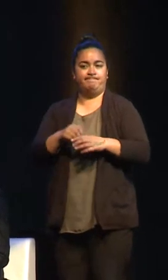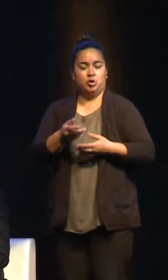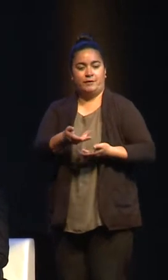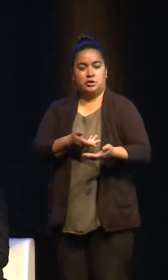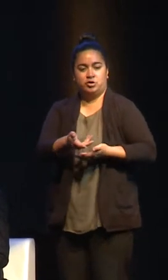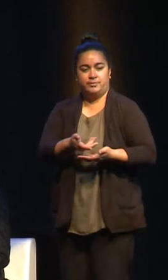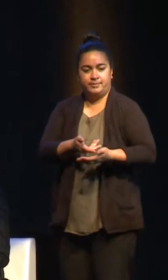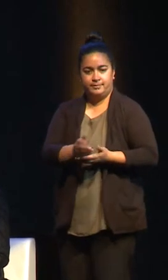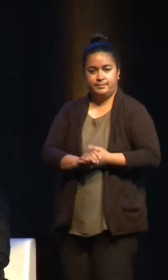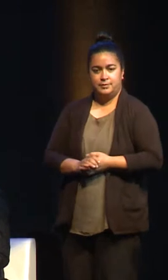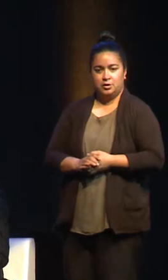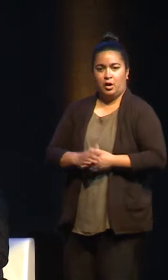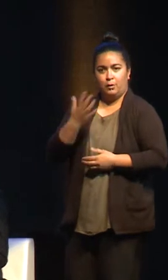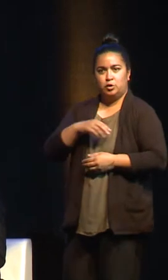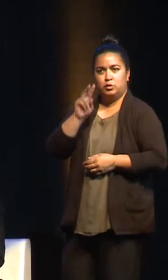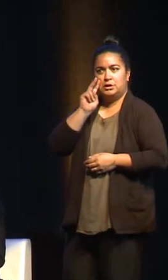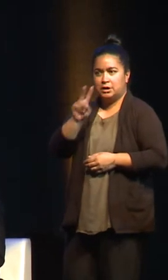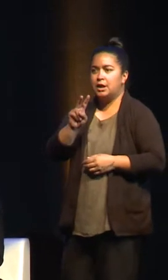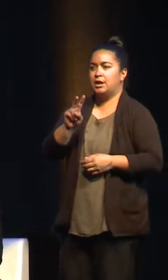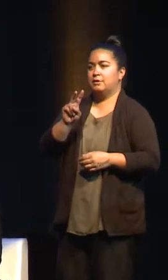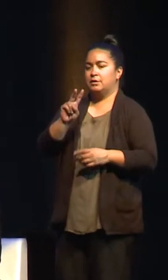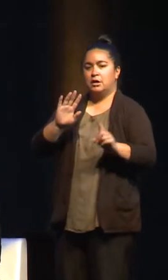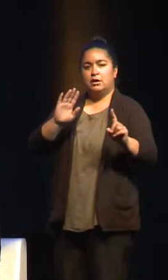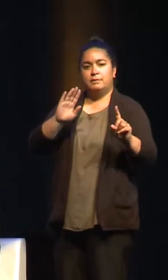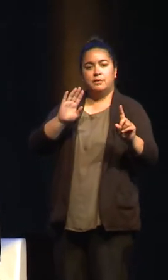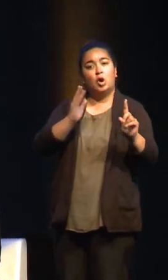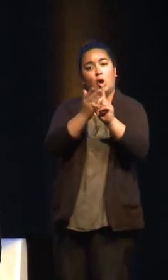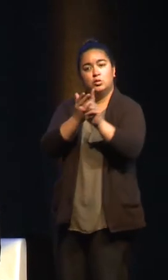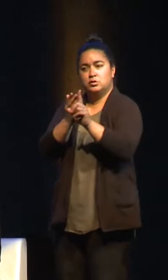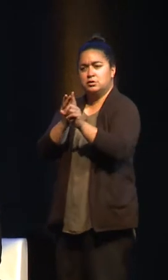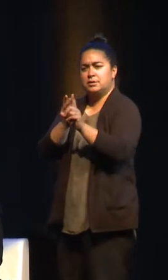tangible and chunking down of that target, so that we're committed to act and in the